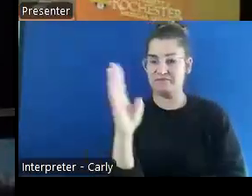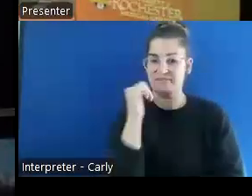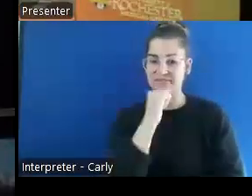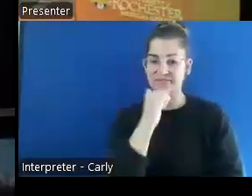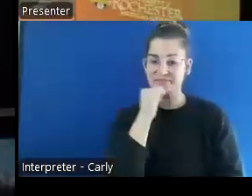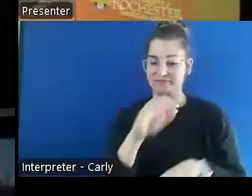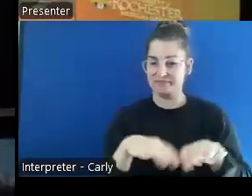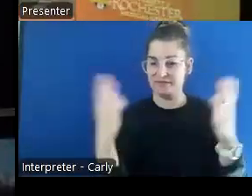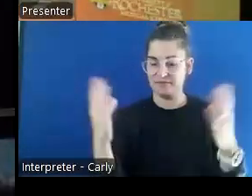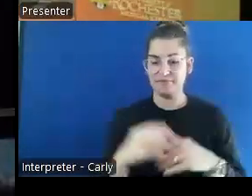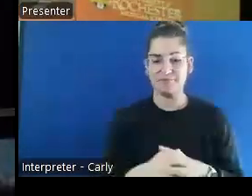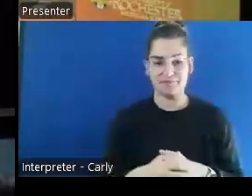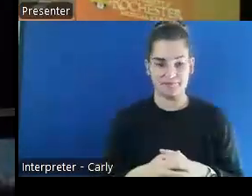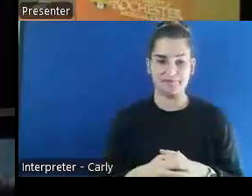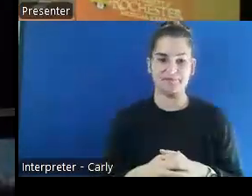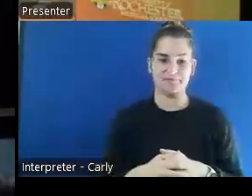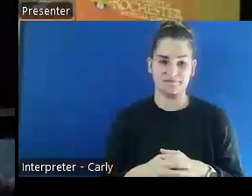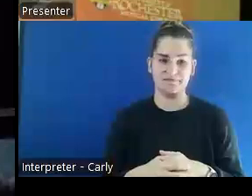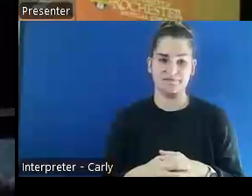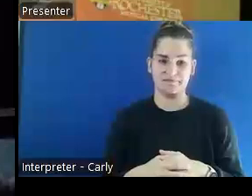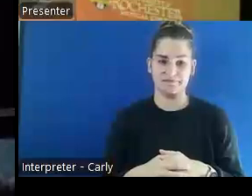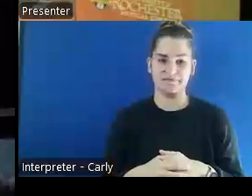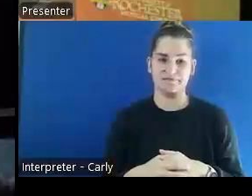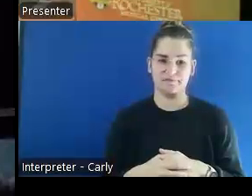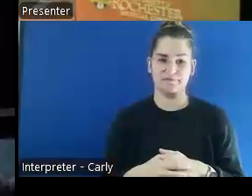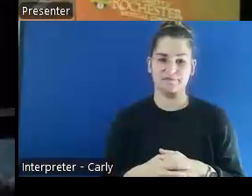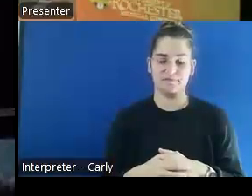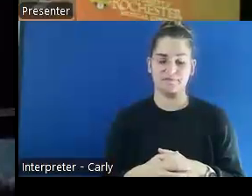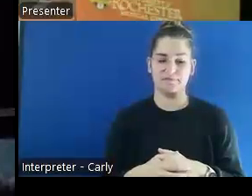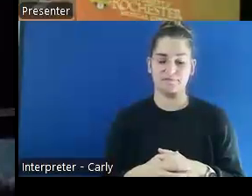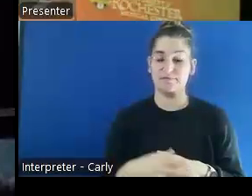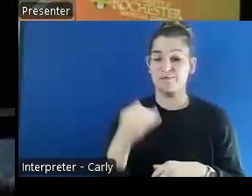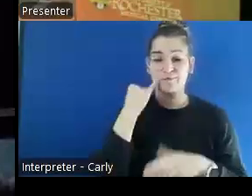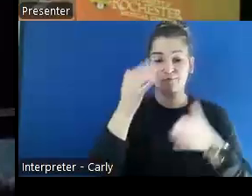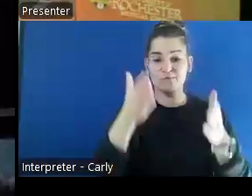an issue with somebody who has you know maybe a difficulty with accessing a certain medication